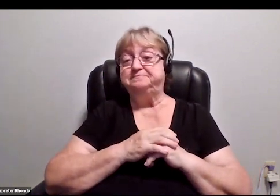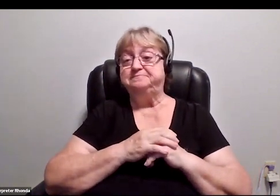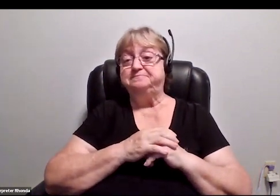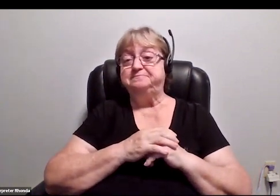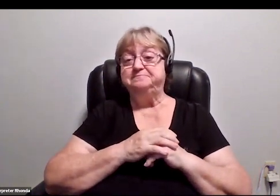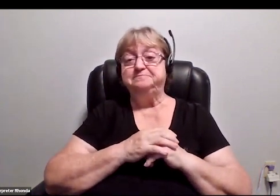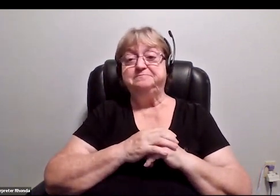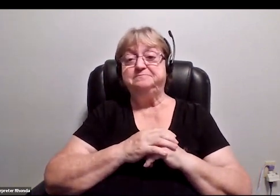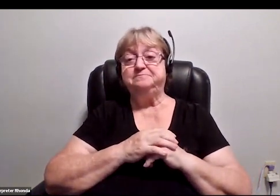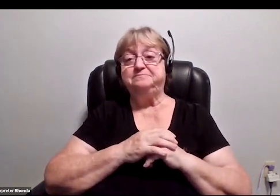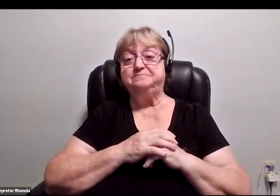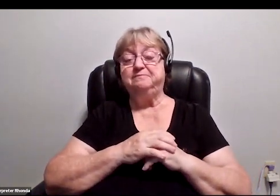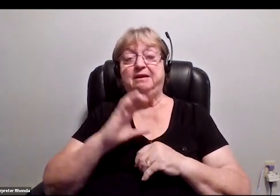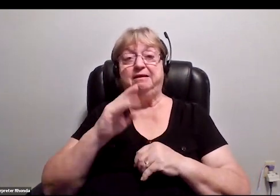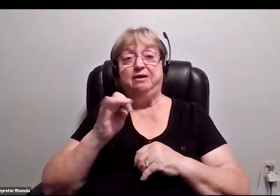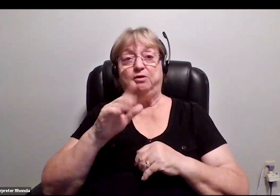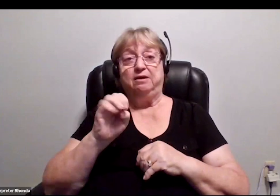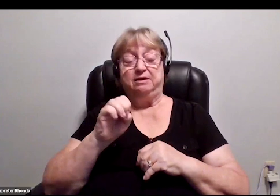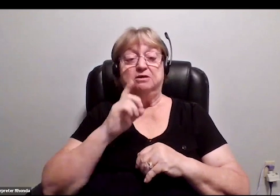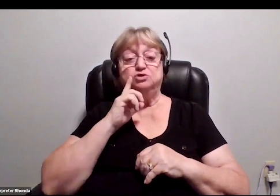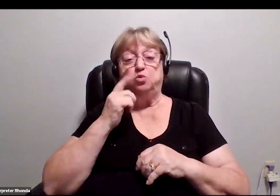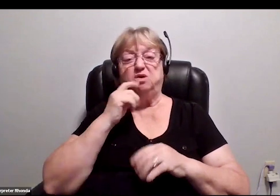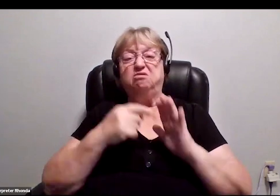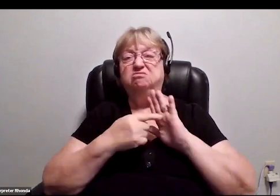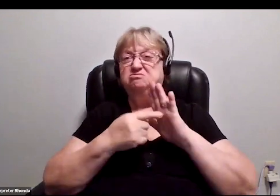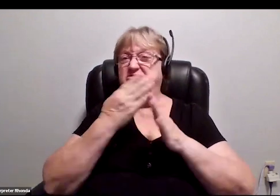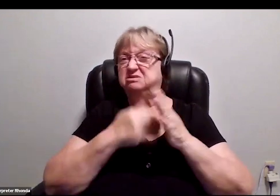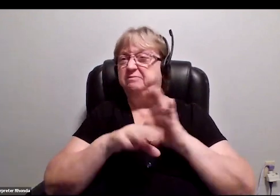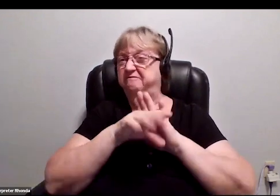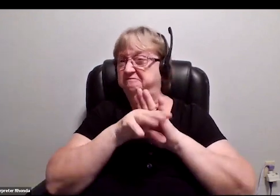We're going to give some highlights from some of the videos we did and share strategies.